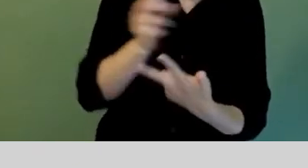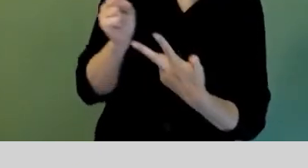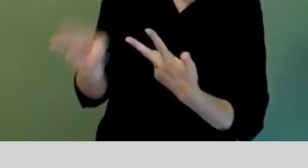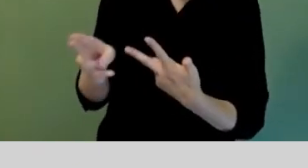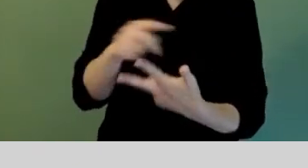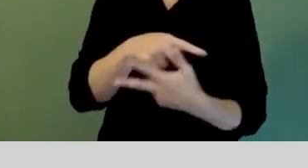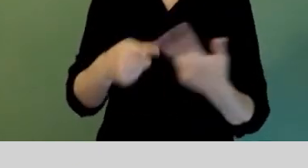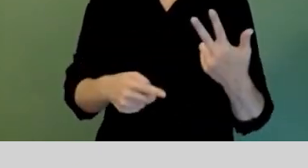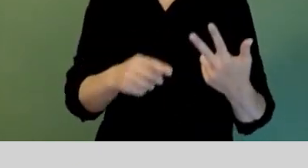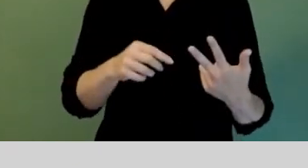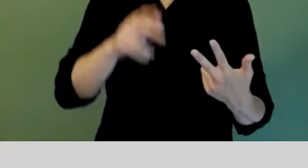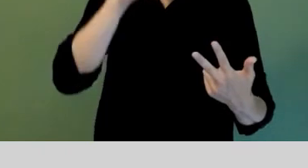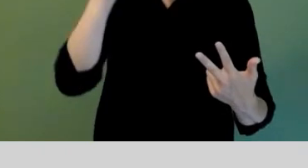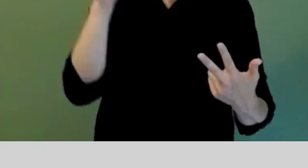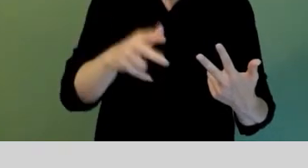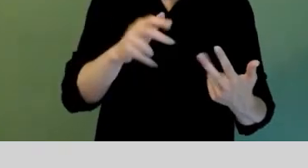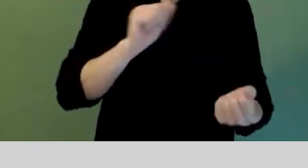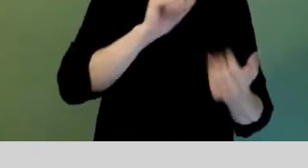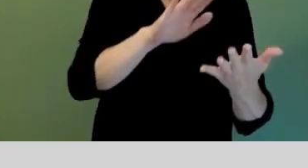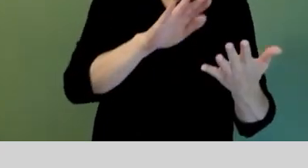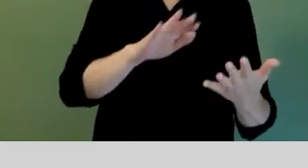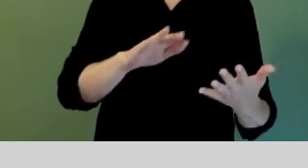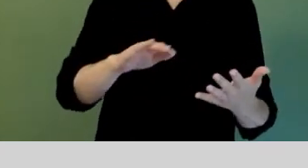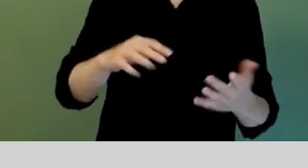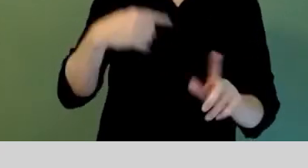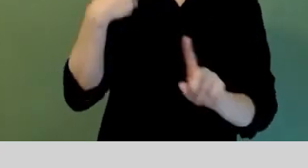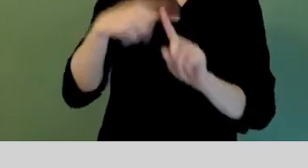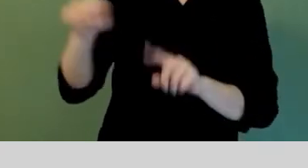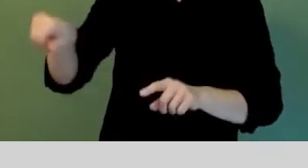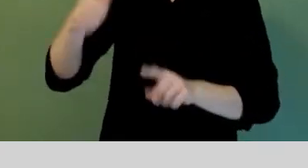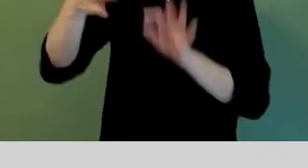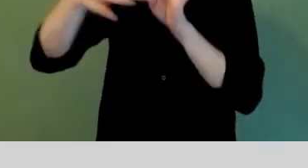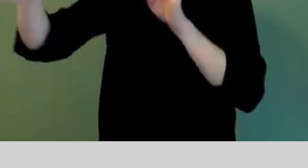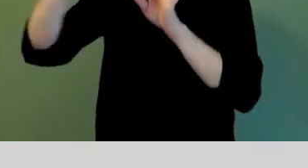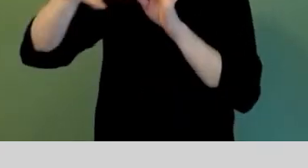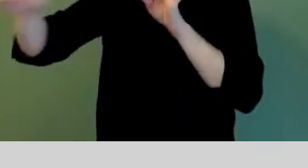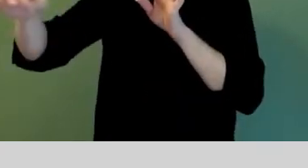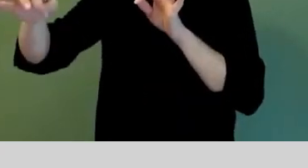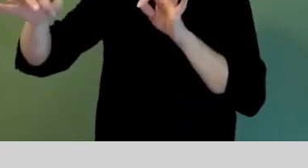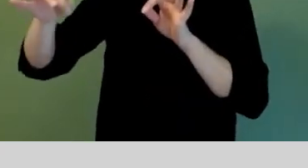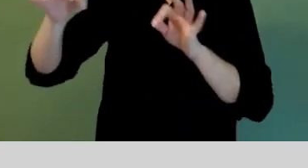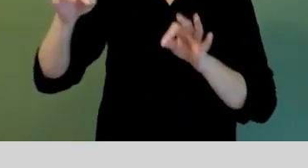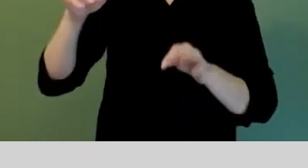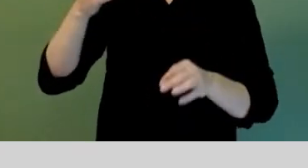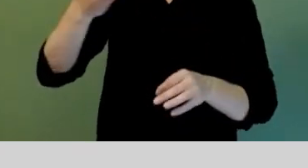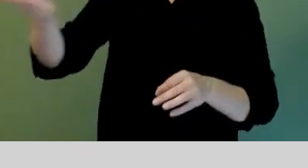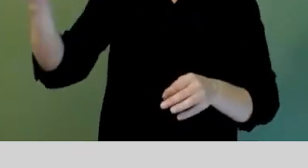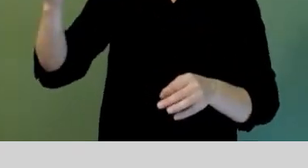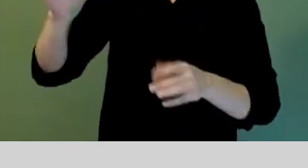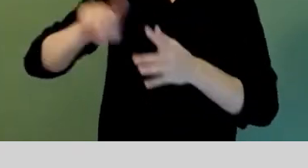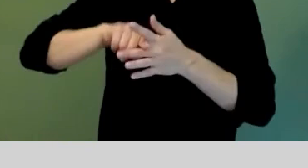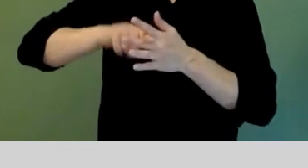especially since other languages including Kotlin, Swift, some others have began to figure out this problem.